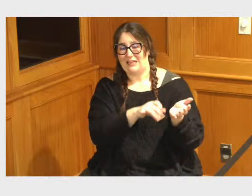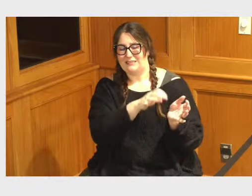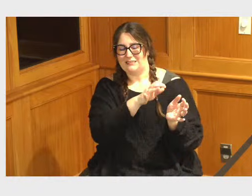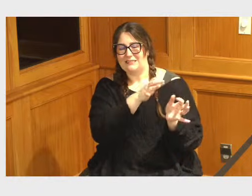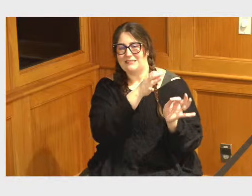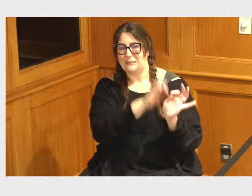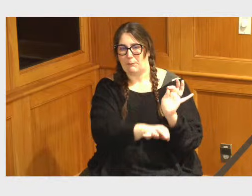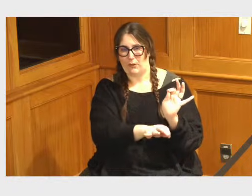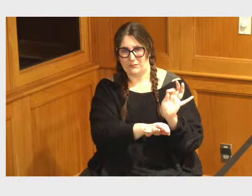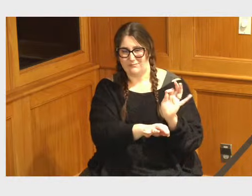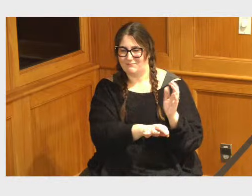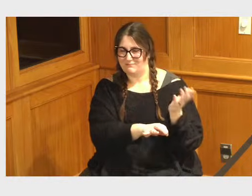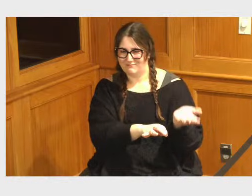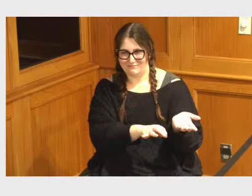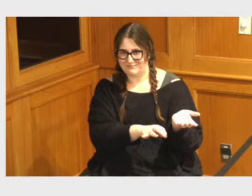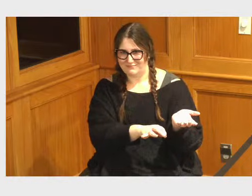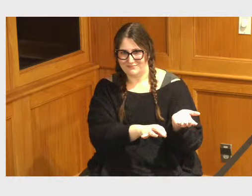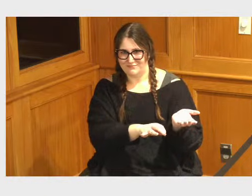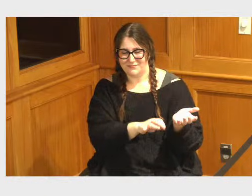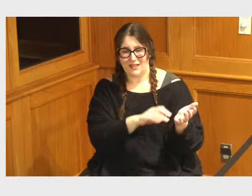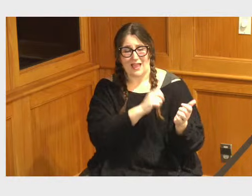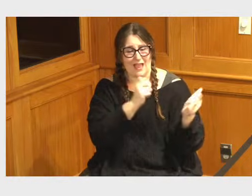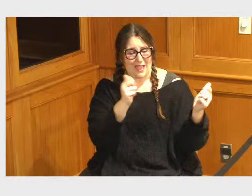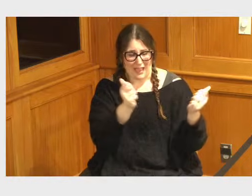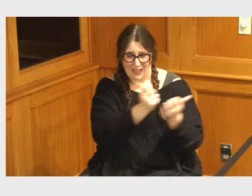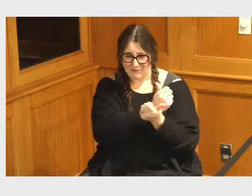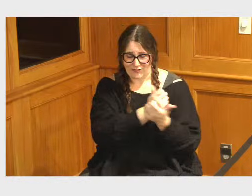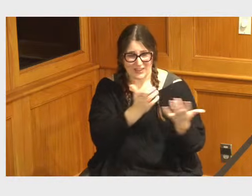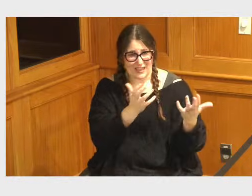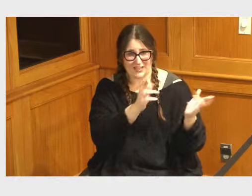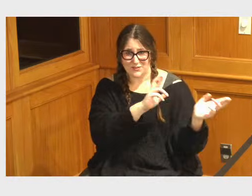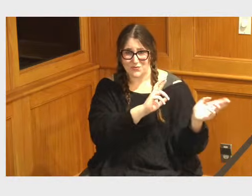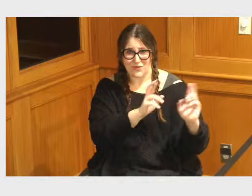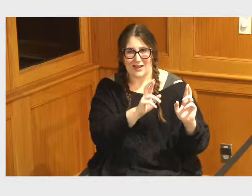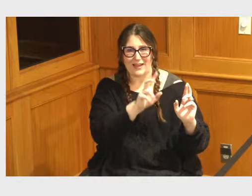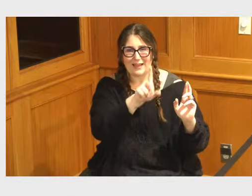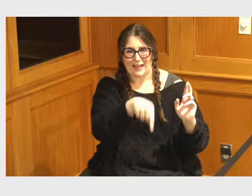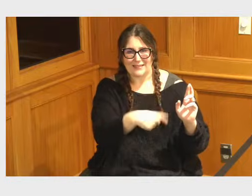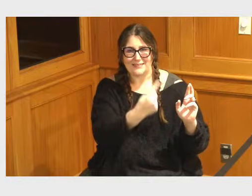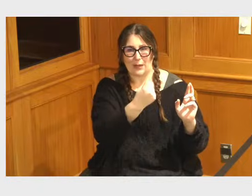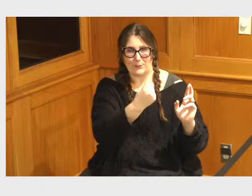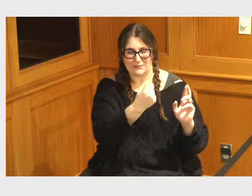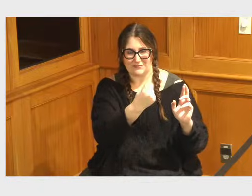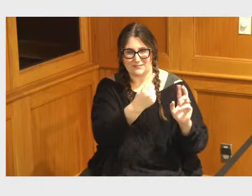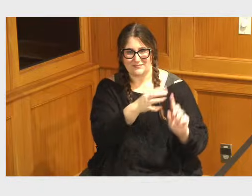really they've gone they've all the other pieces are in place. that will always be a piece of any